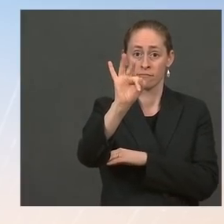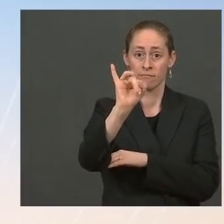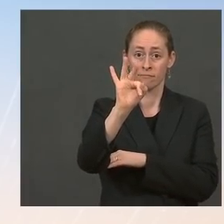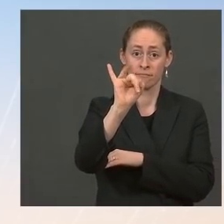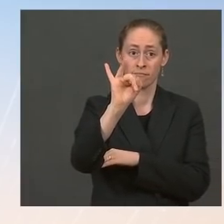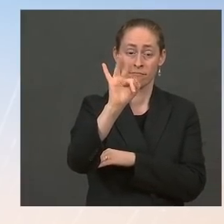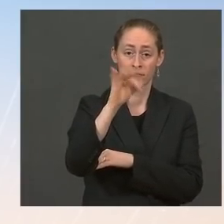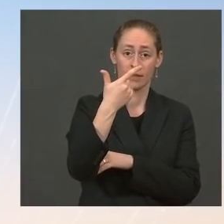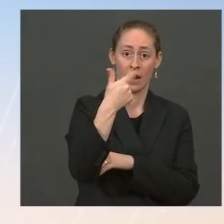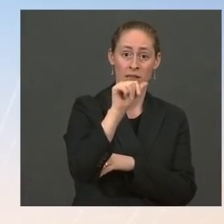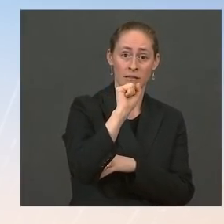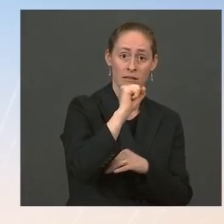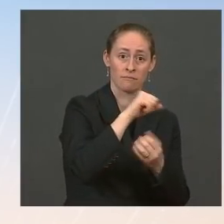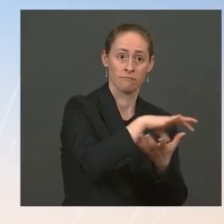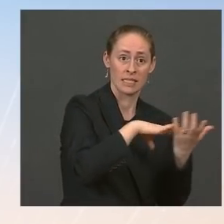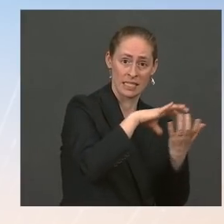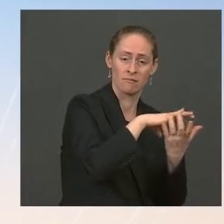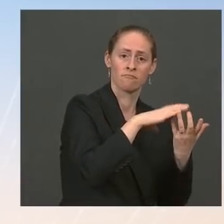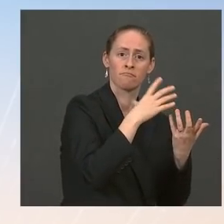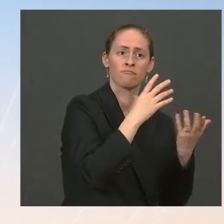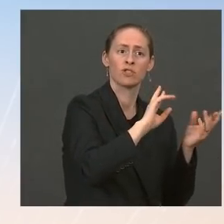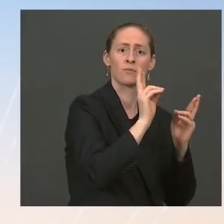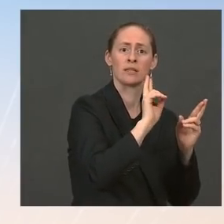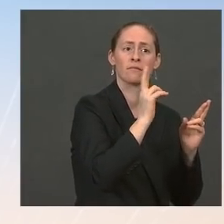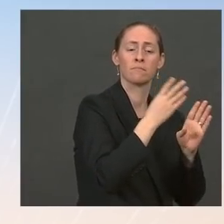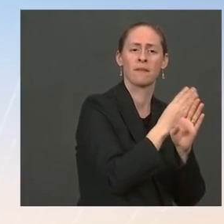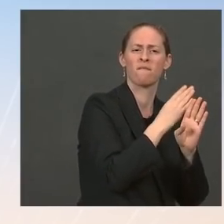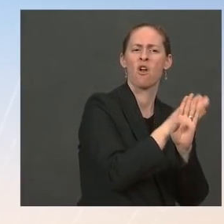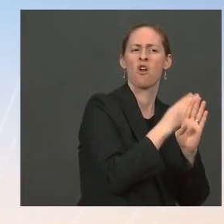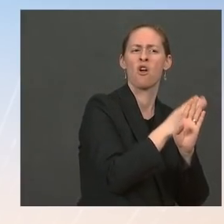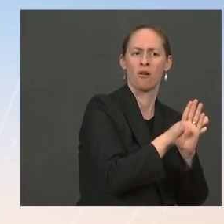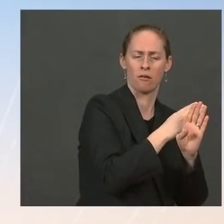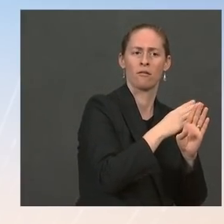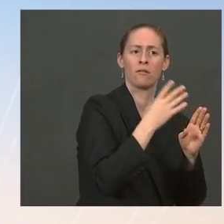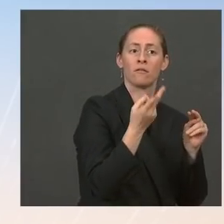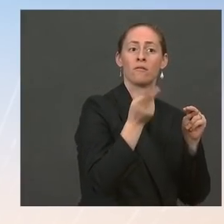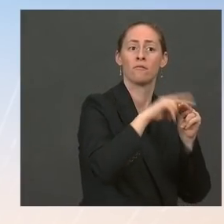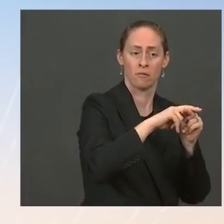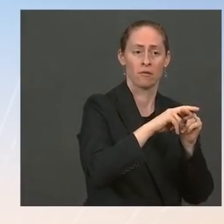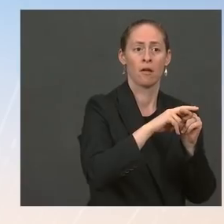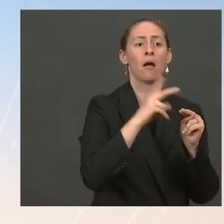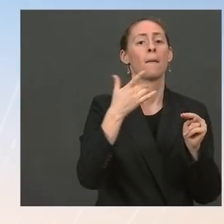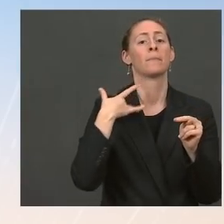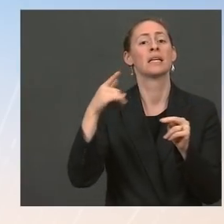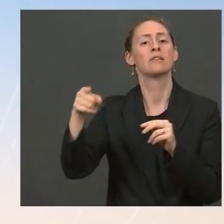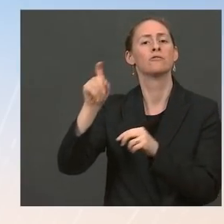then Americans would be paying nearly 25 cents less per gallon. So, clearly, that's not how it should be working.